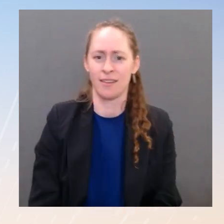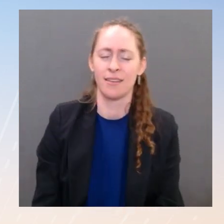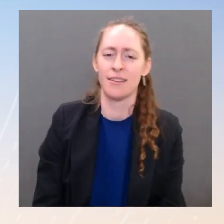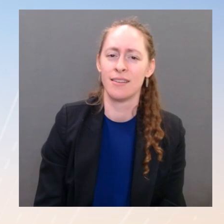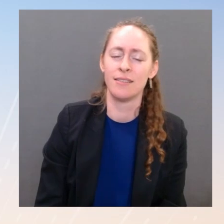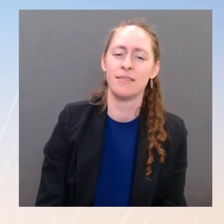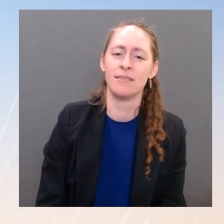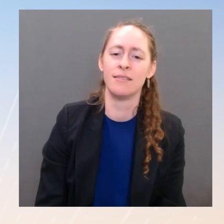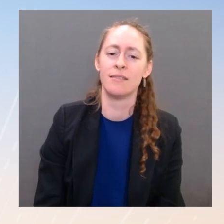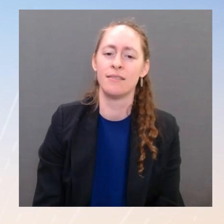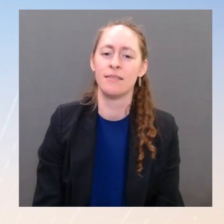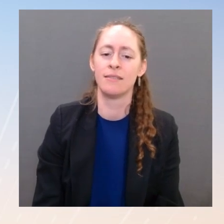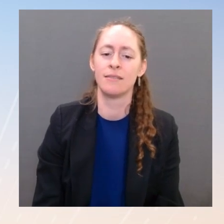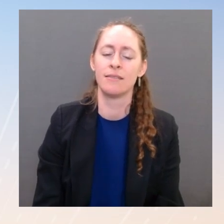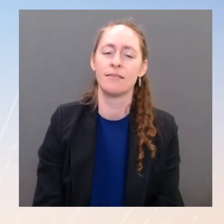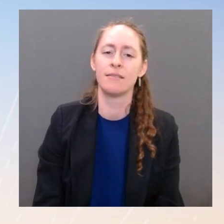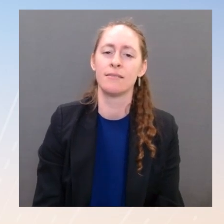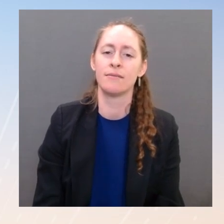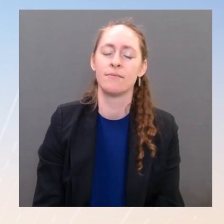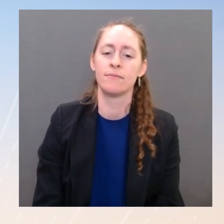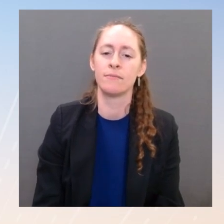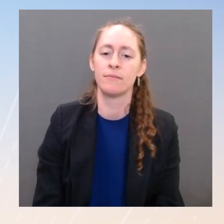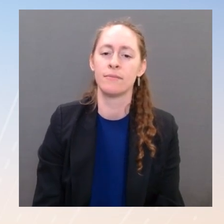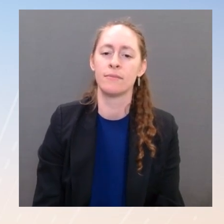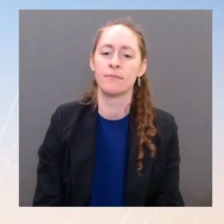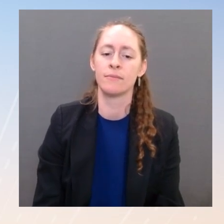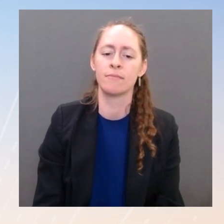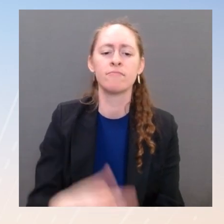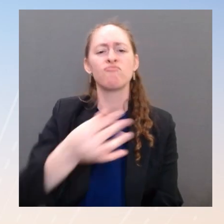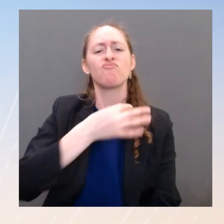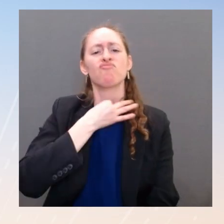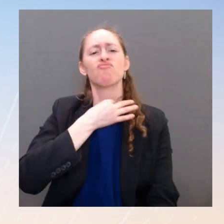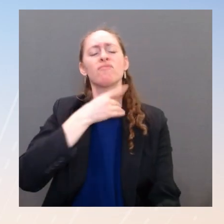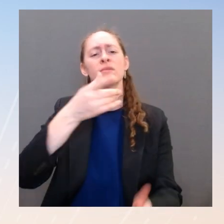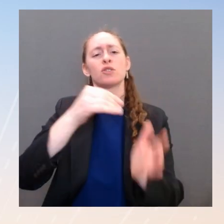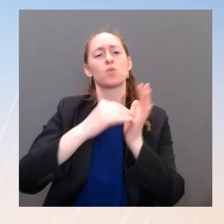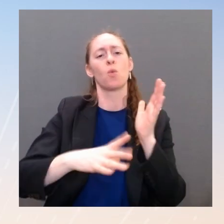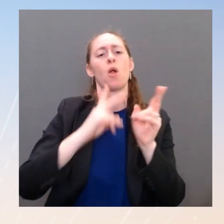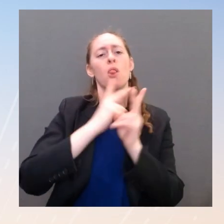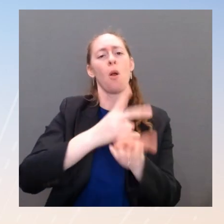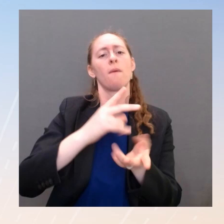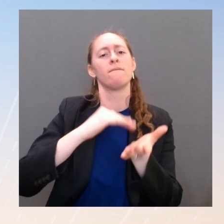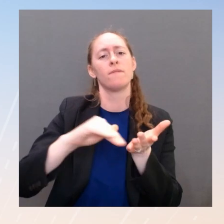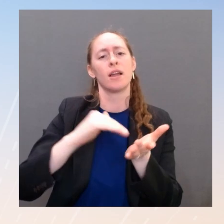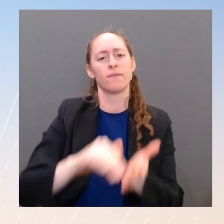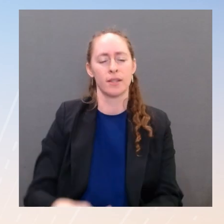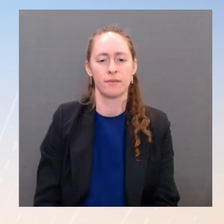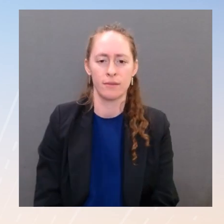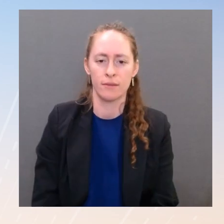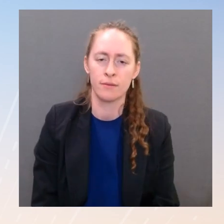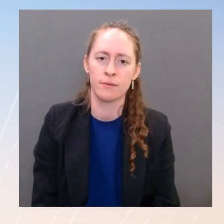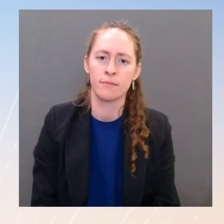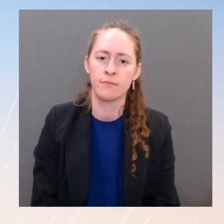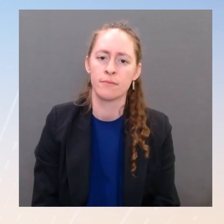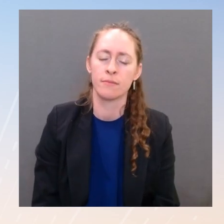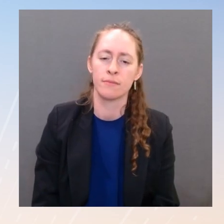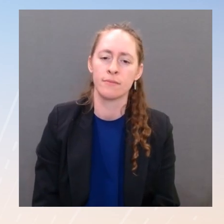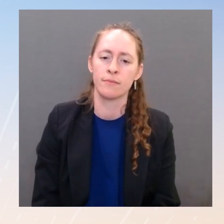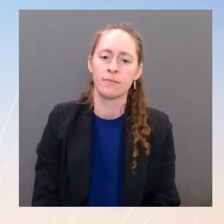the student loan relief comments from last week -- the President was clear that he was not supportive of $50,000 for relief.